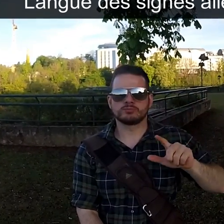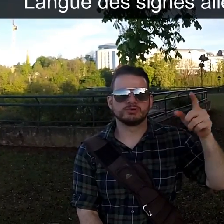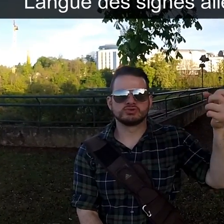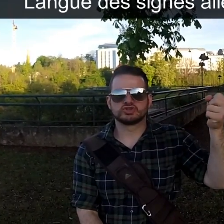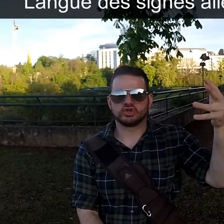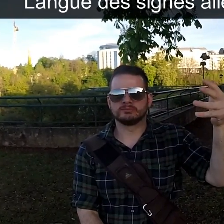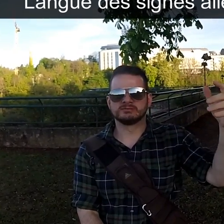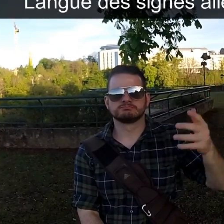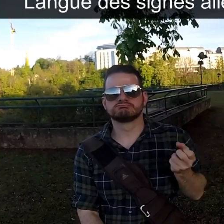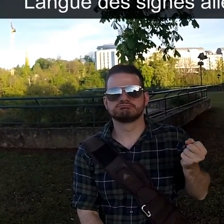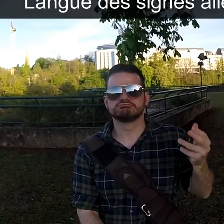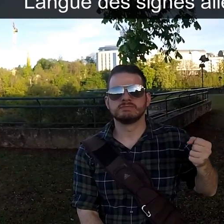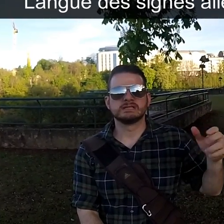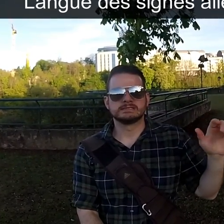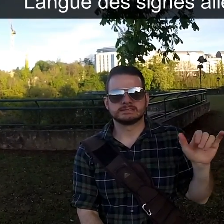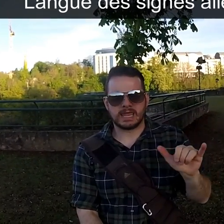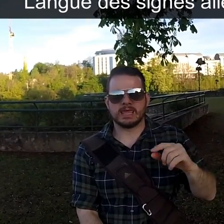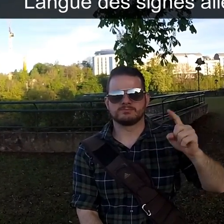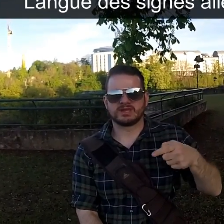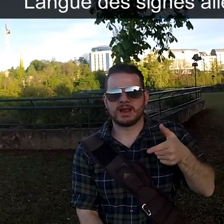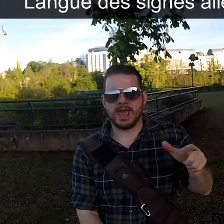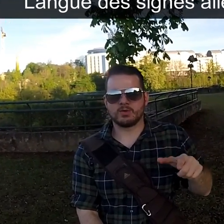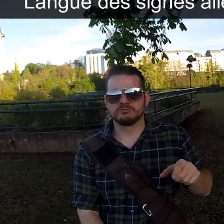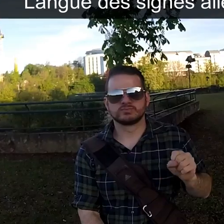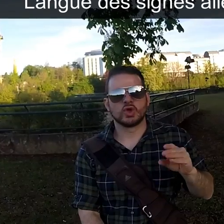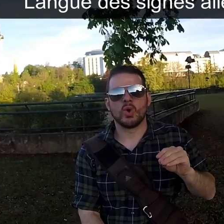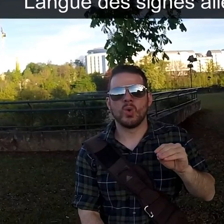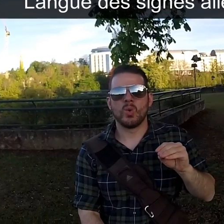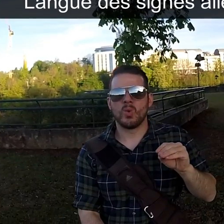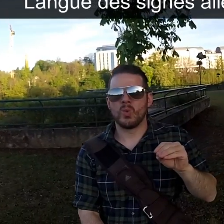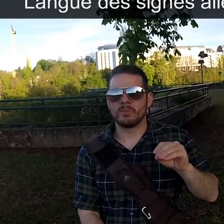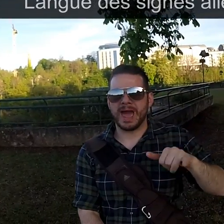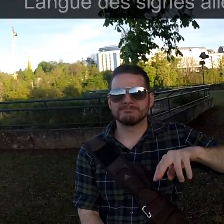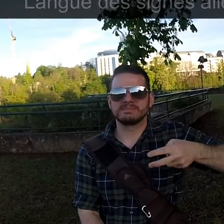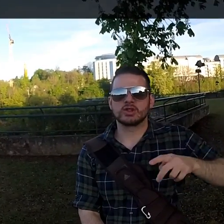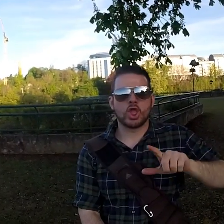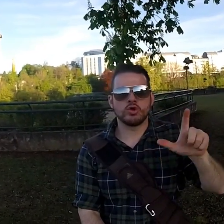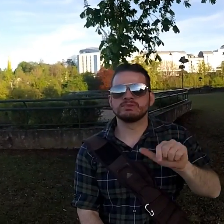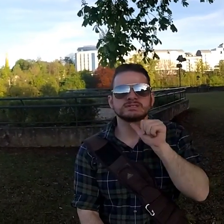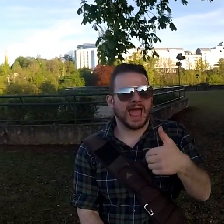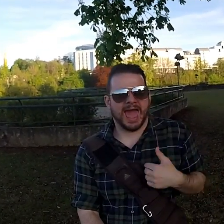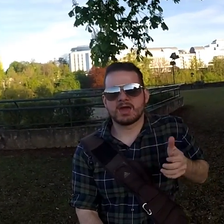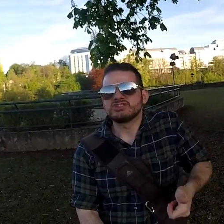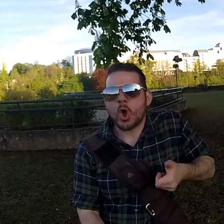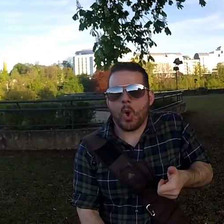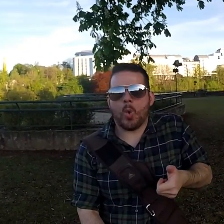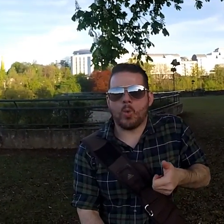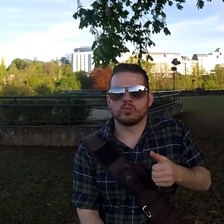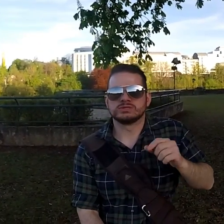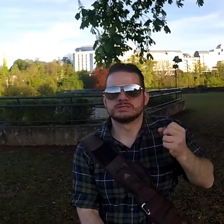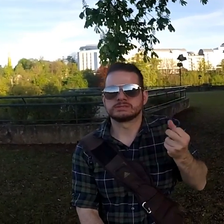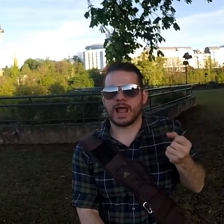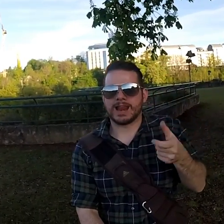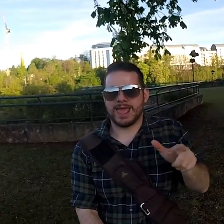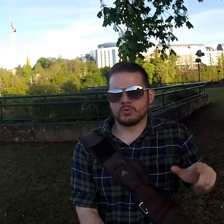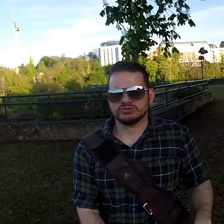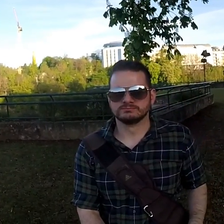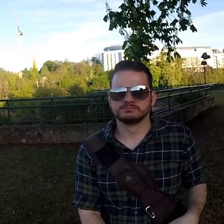Luxembourg and Germany share the same sign language. This means that Luxembourg does not have its own sign language.